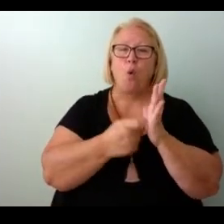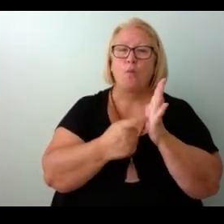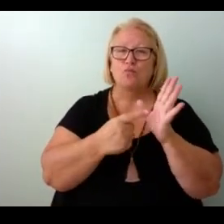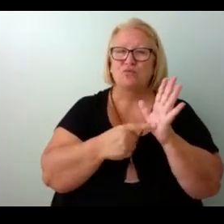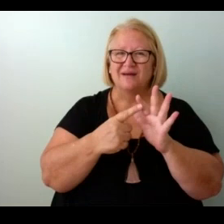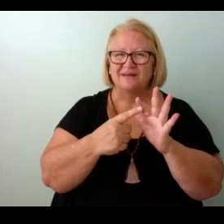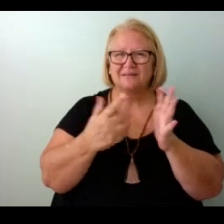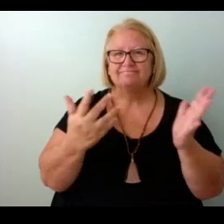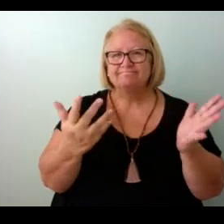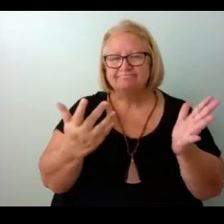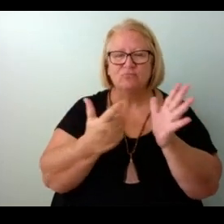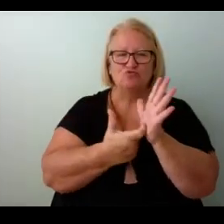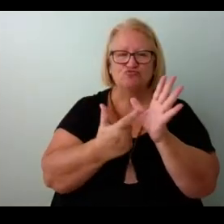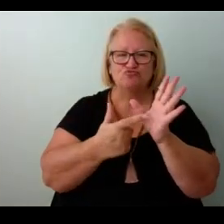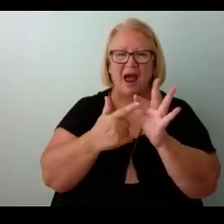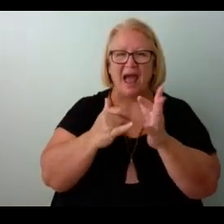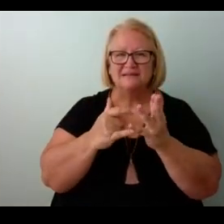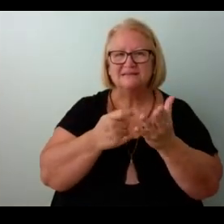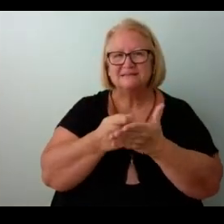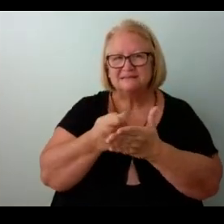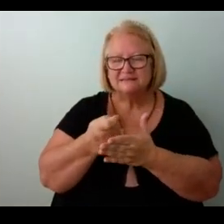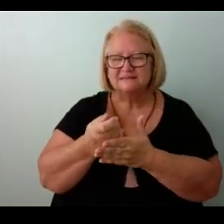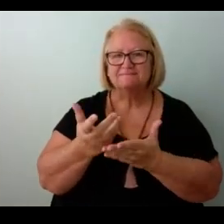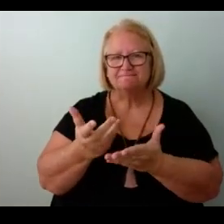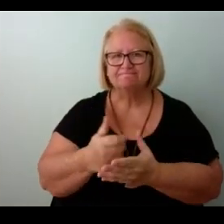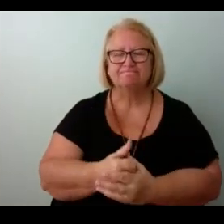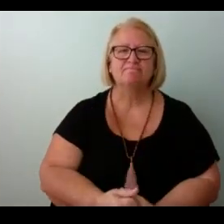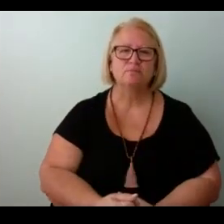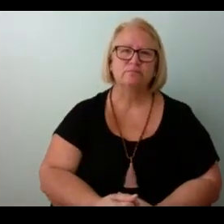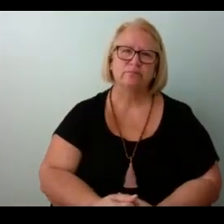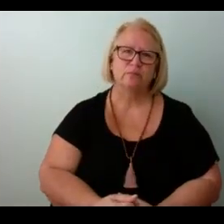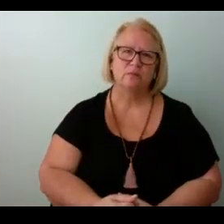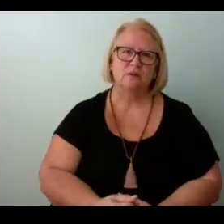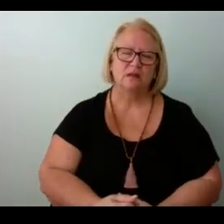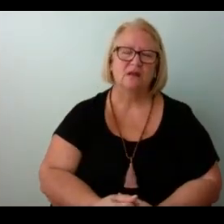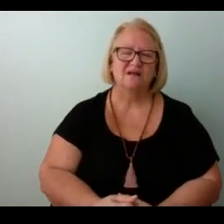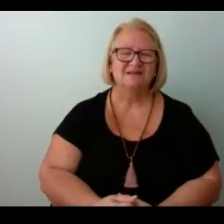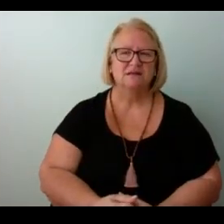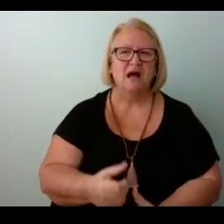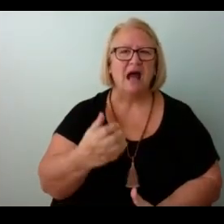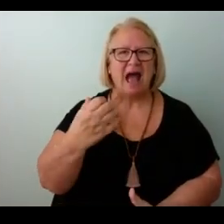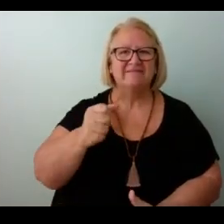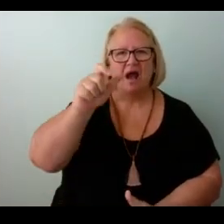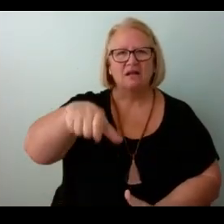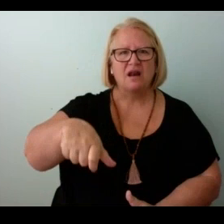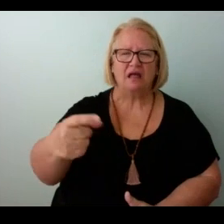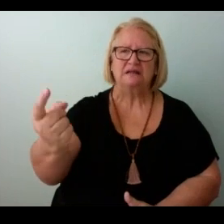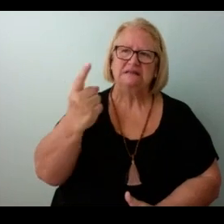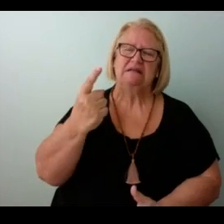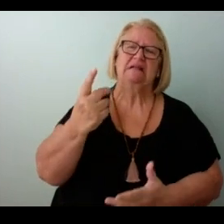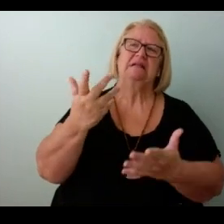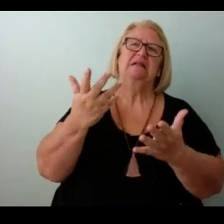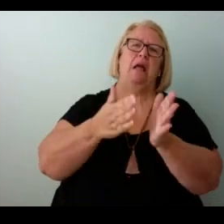So we are seeing clients falling behind in rates and body corporates.